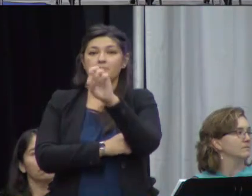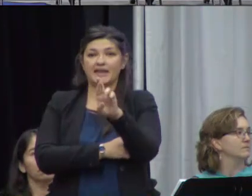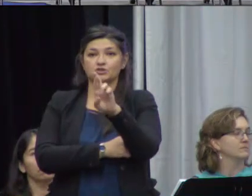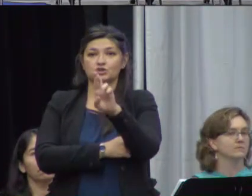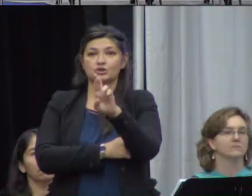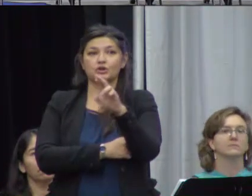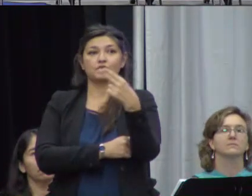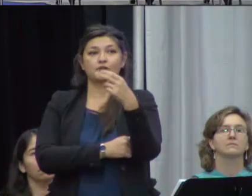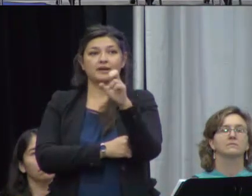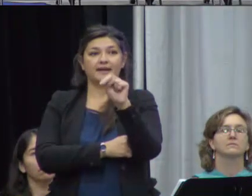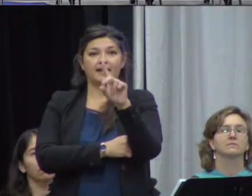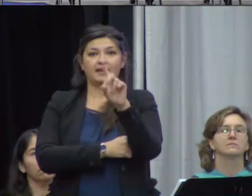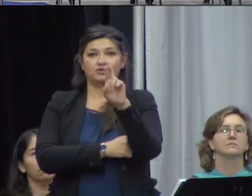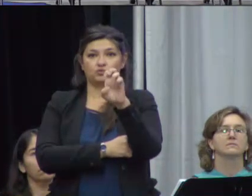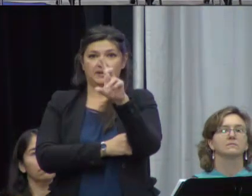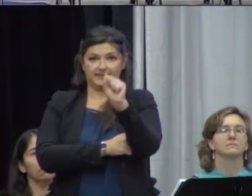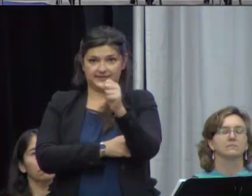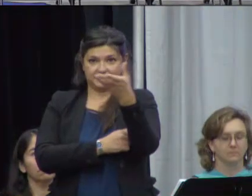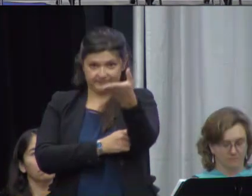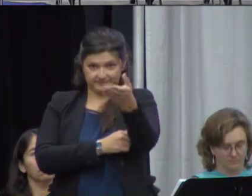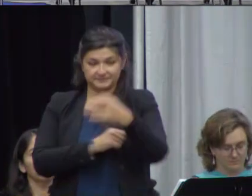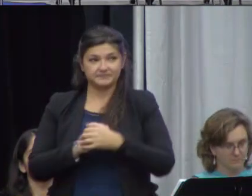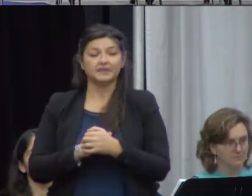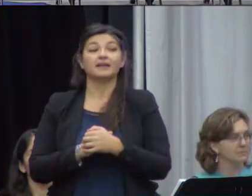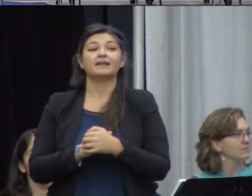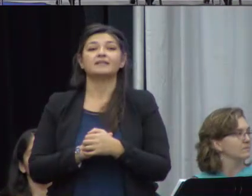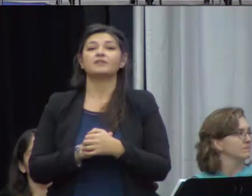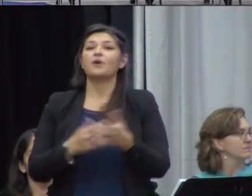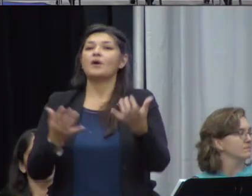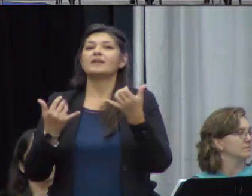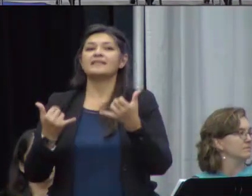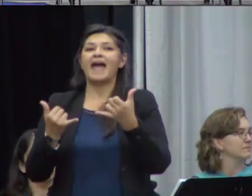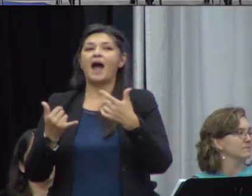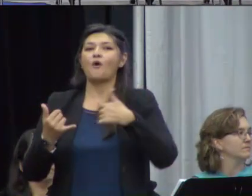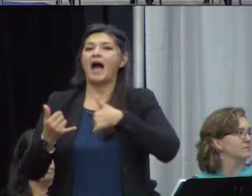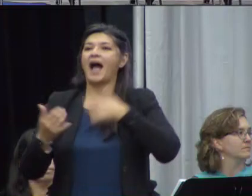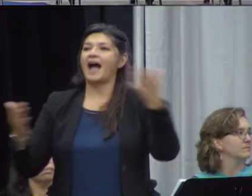And now, I present to you the Class of 2022.